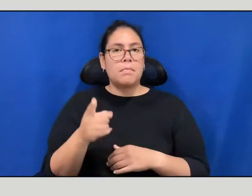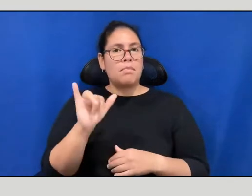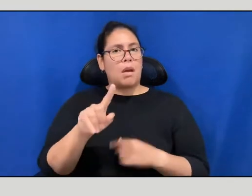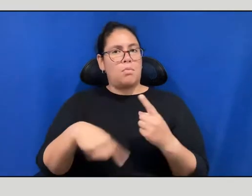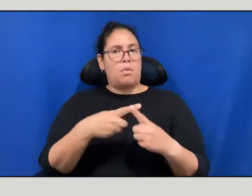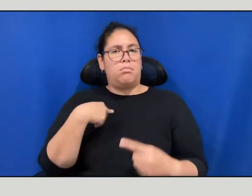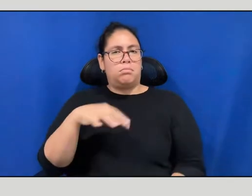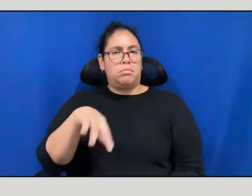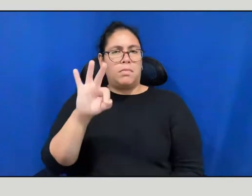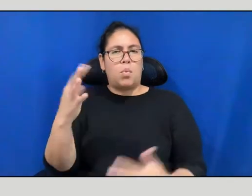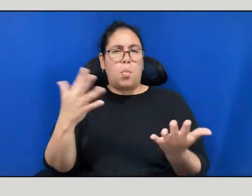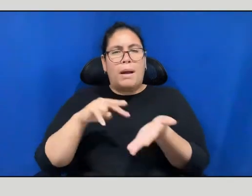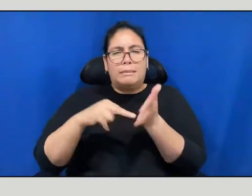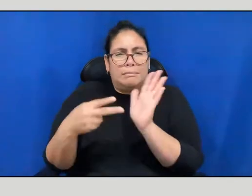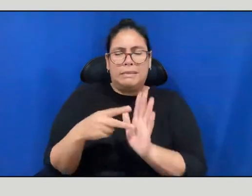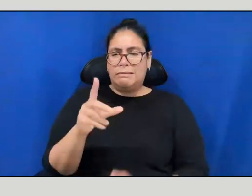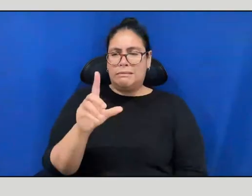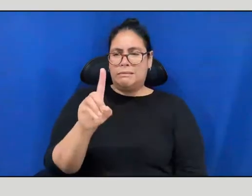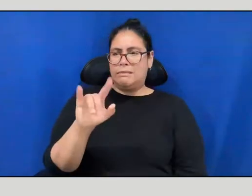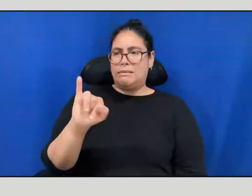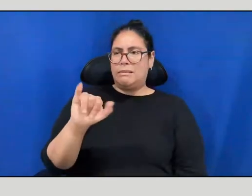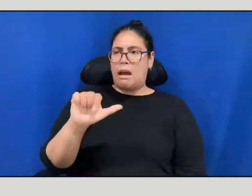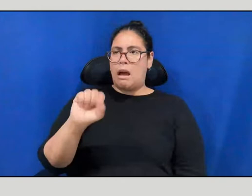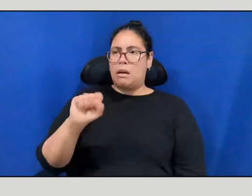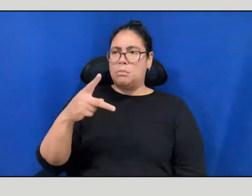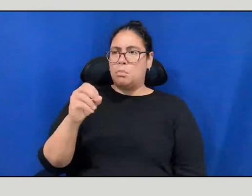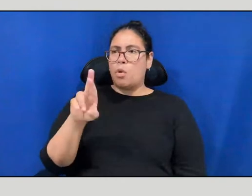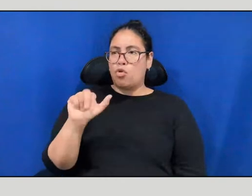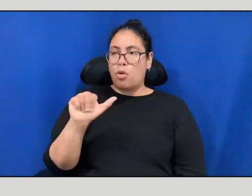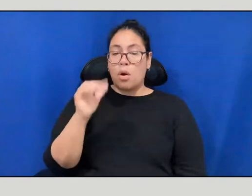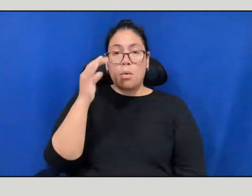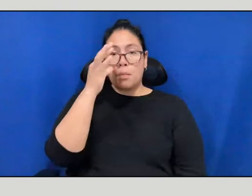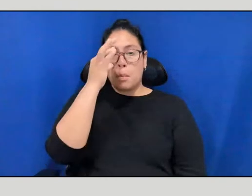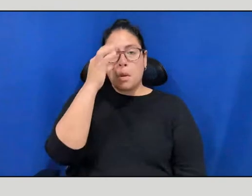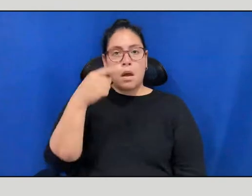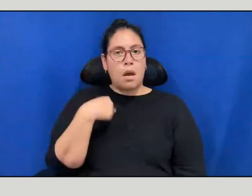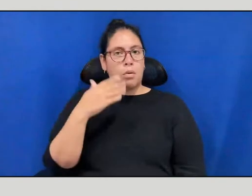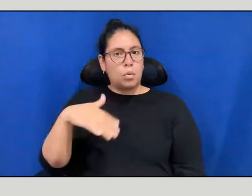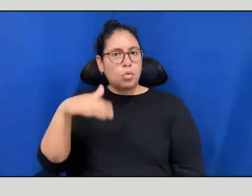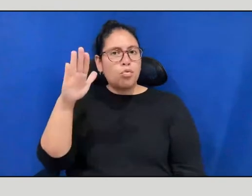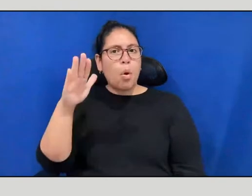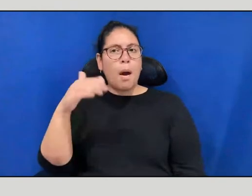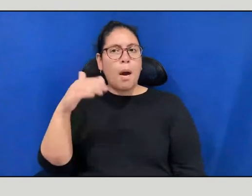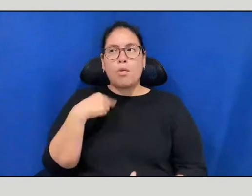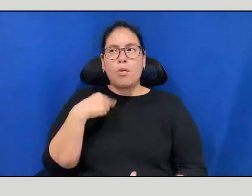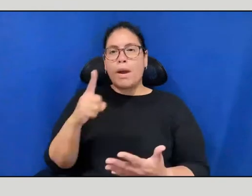because I grew up in the va y ven, in the coming and going. I was born in Puerto Rico, but lived,